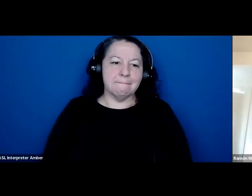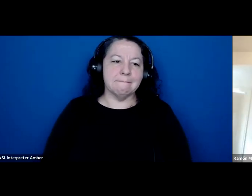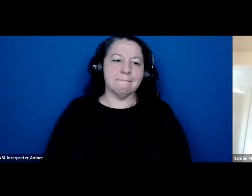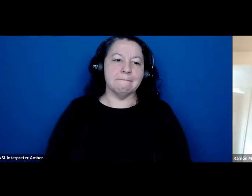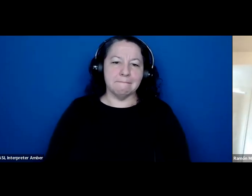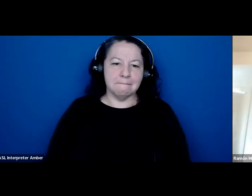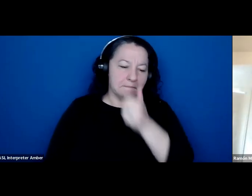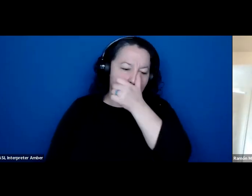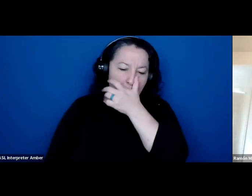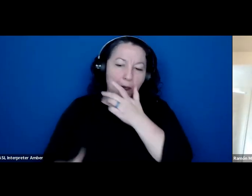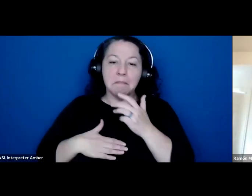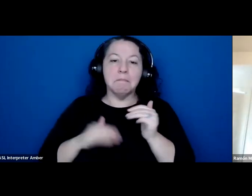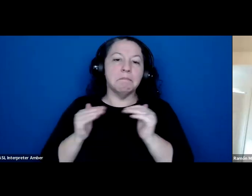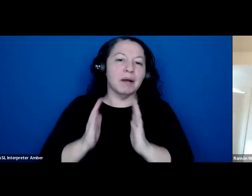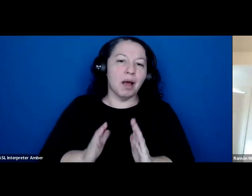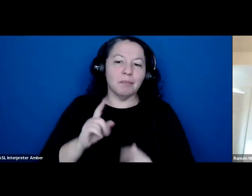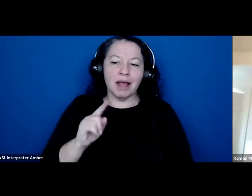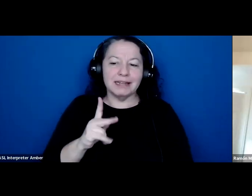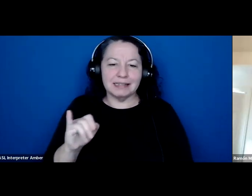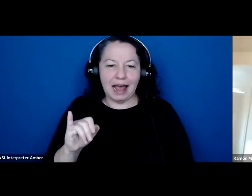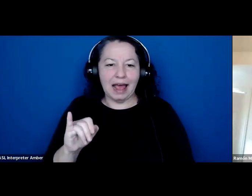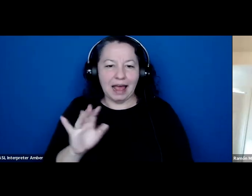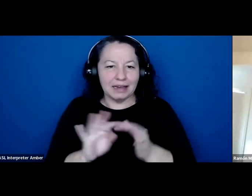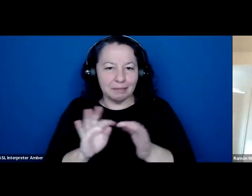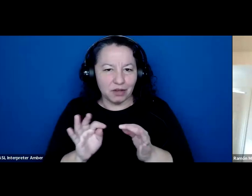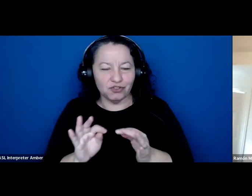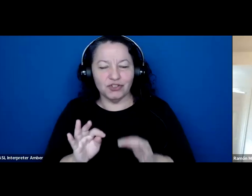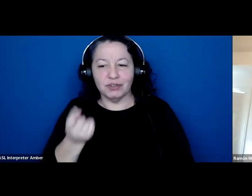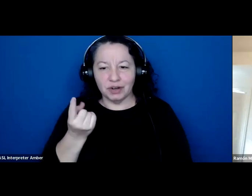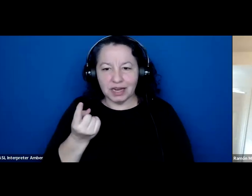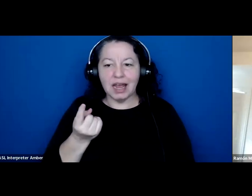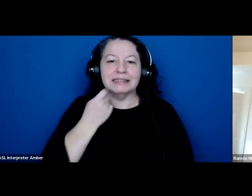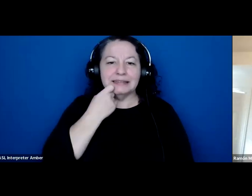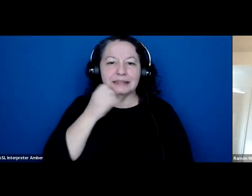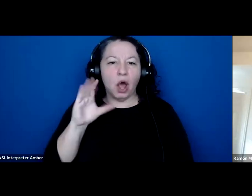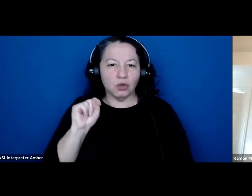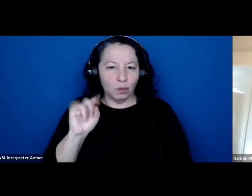my comrade Zaki was mentioning, you know, the Iraqi I mean, not the Iraqi, but as of October 7th, you know, the Israeli